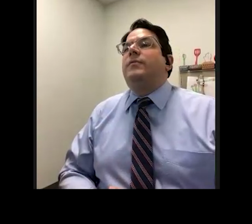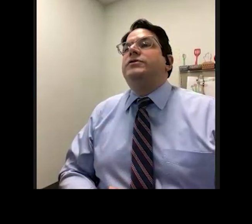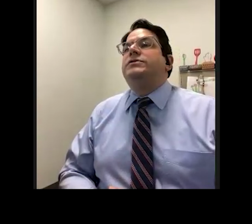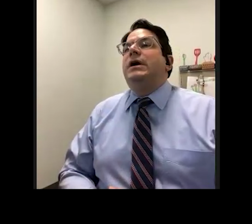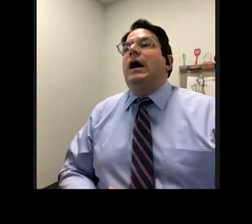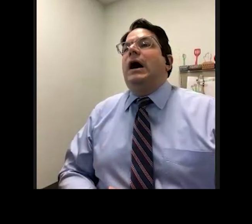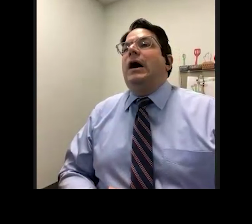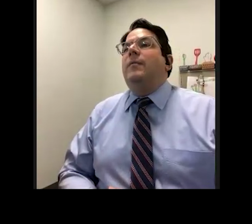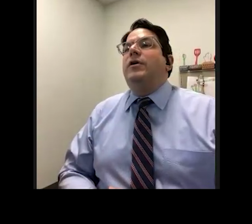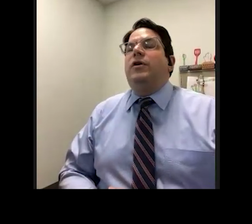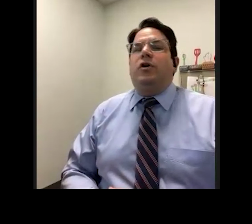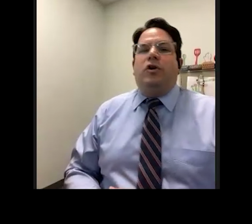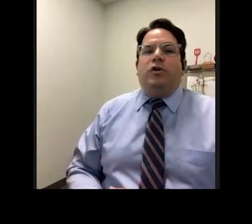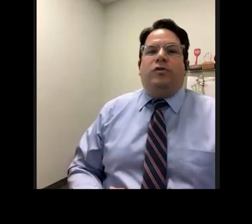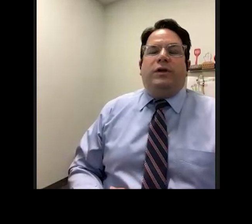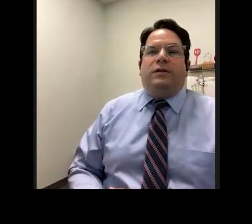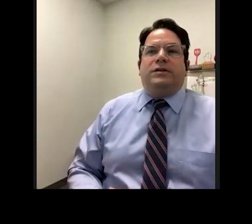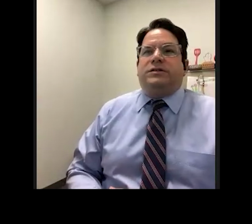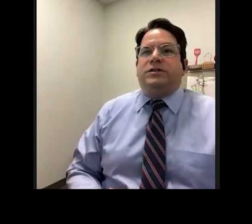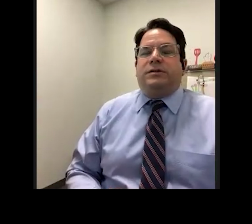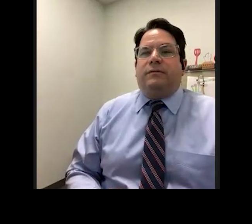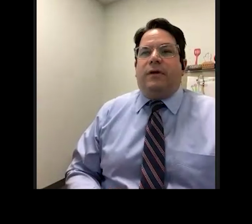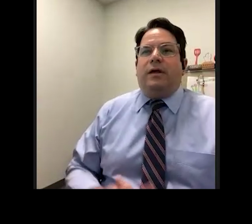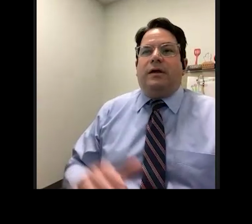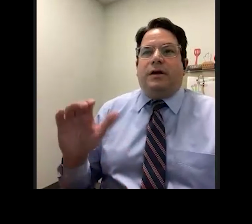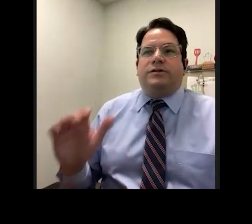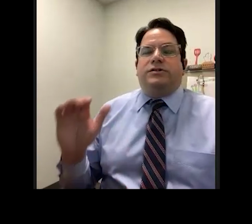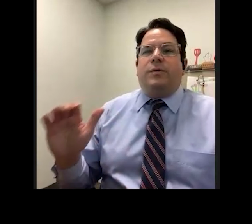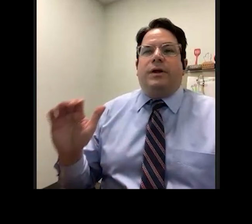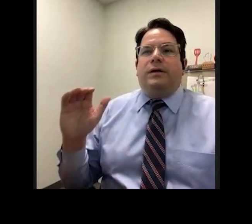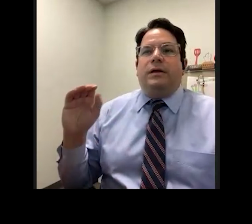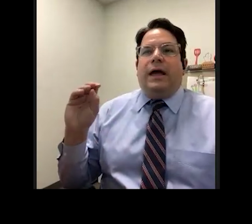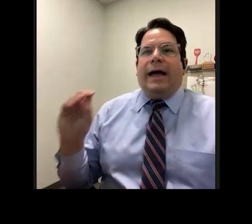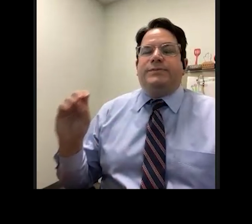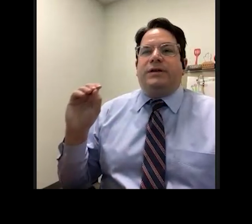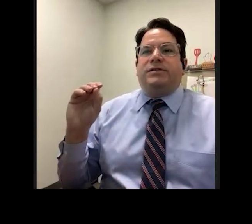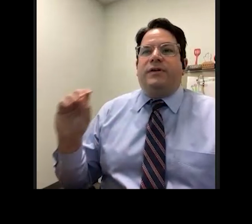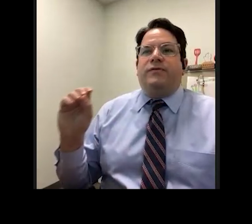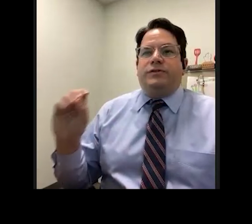Security numbers, this just touches so many aspects